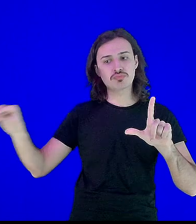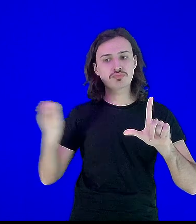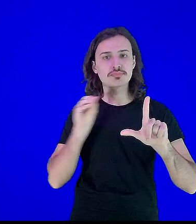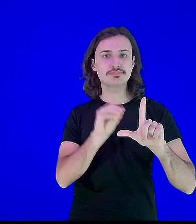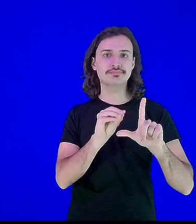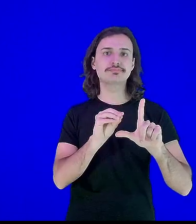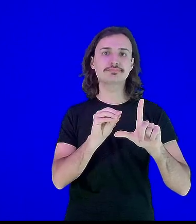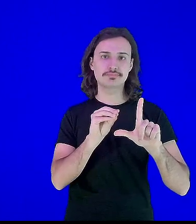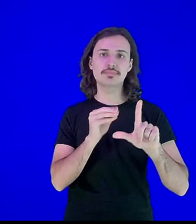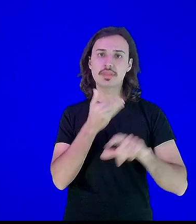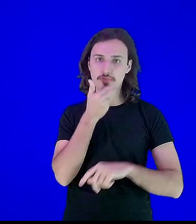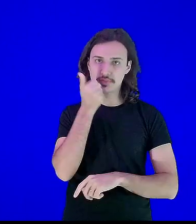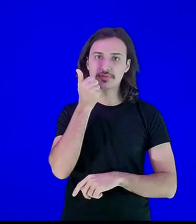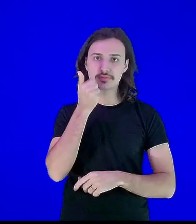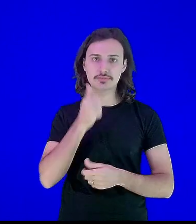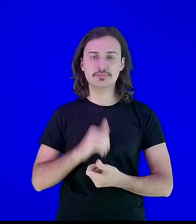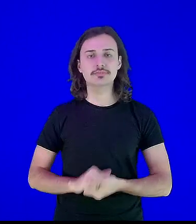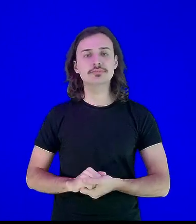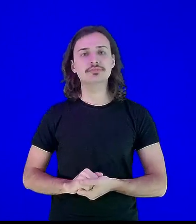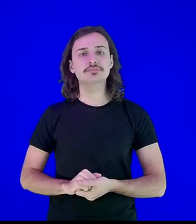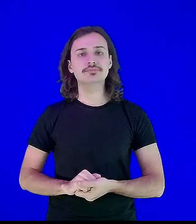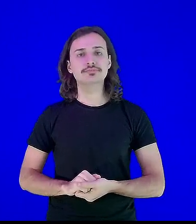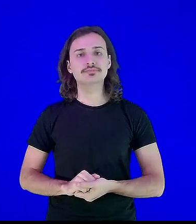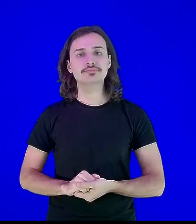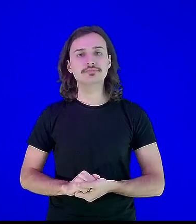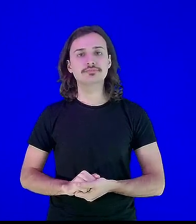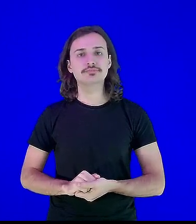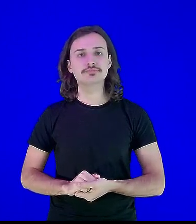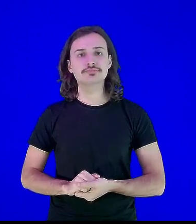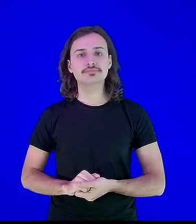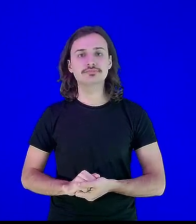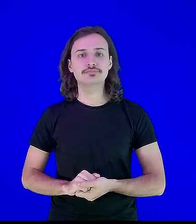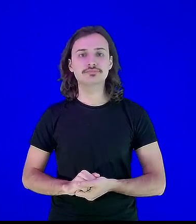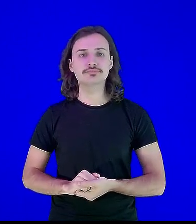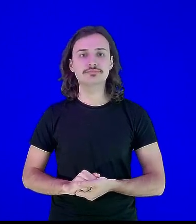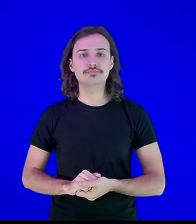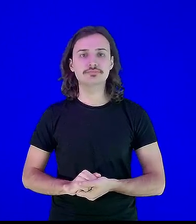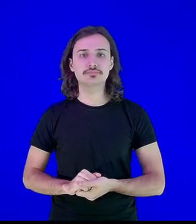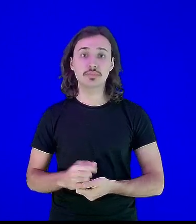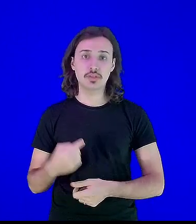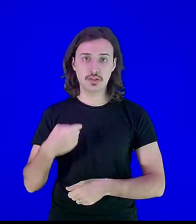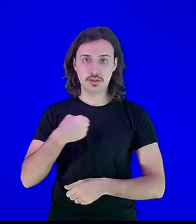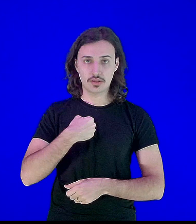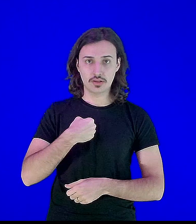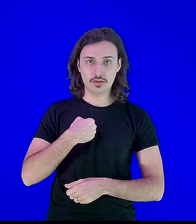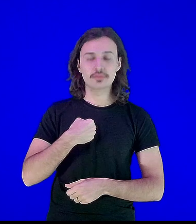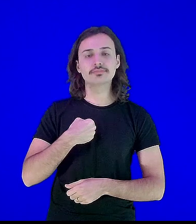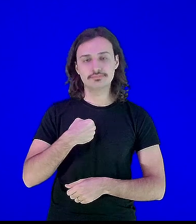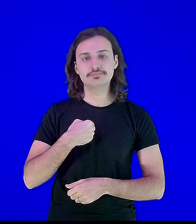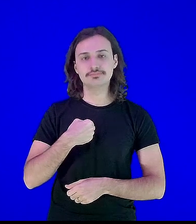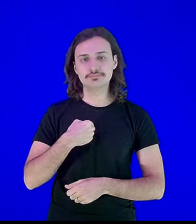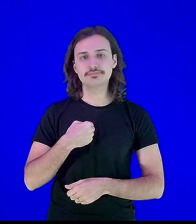and I let's find the best sign for "I" I like this